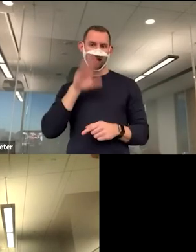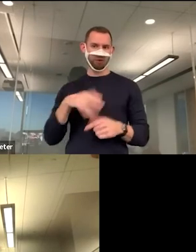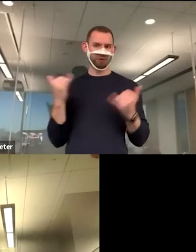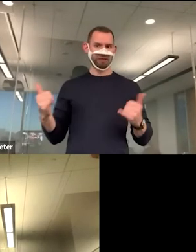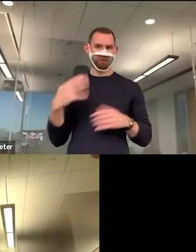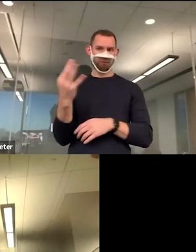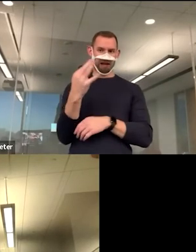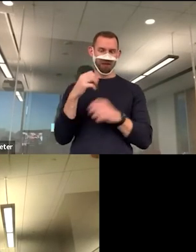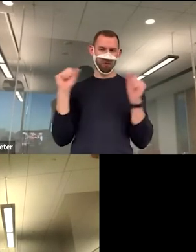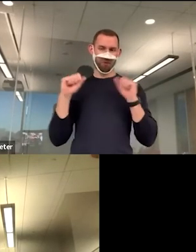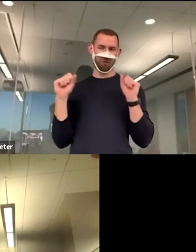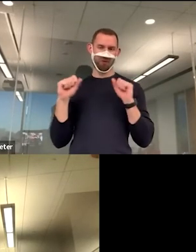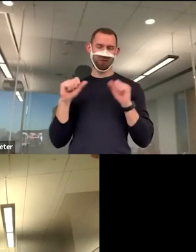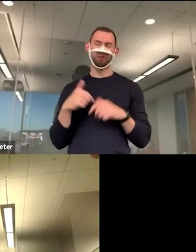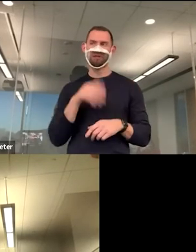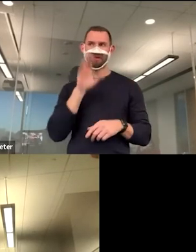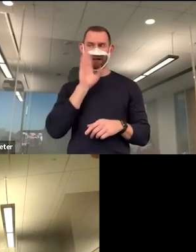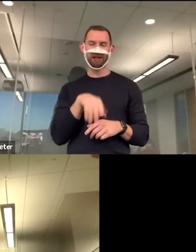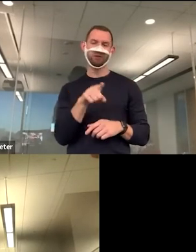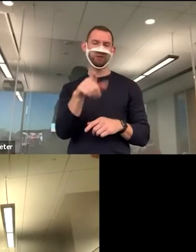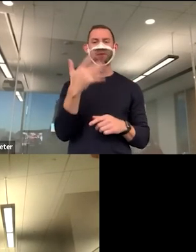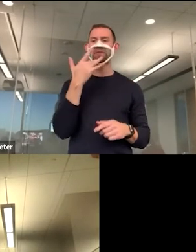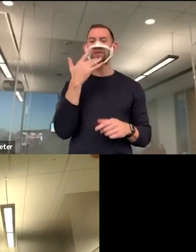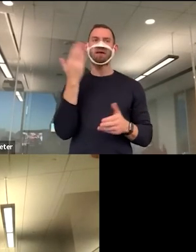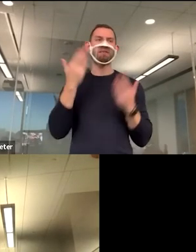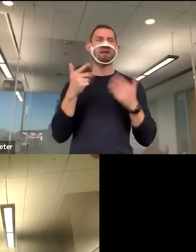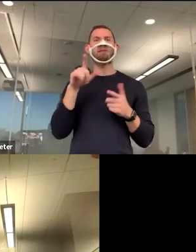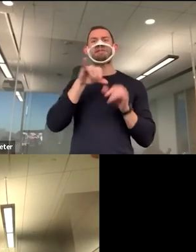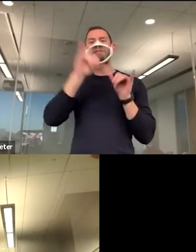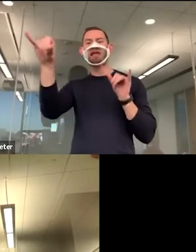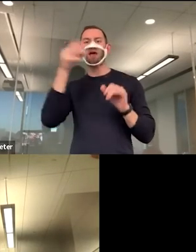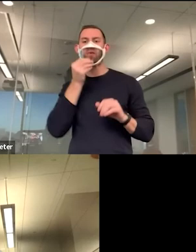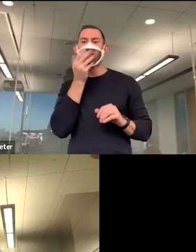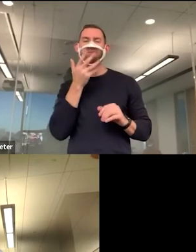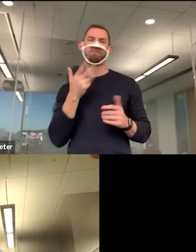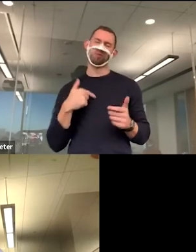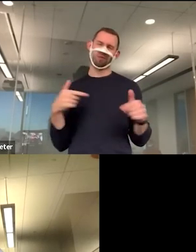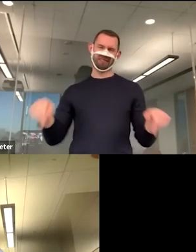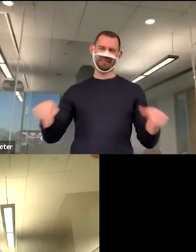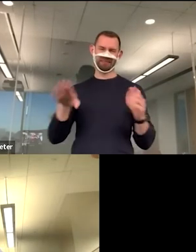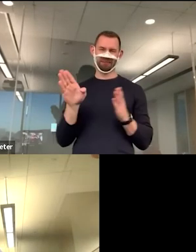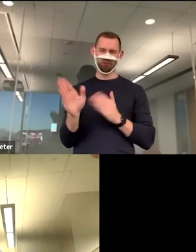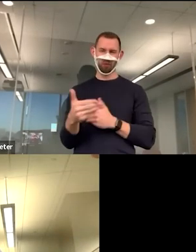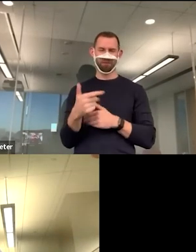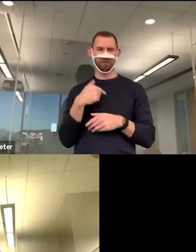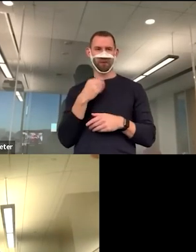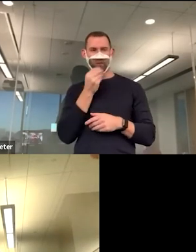you'd rather probably be somewhere warm but that's why I'm here but now you have to go on the go so